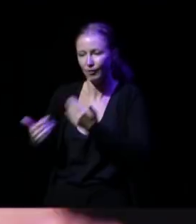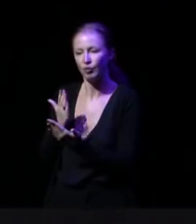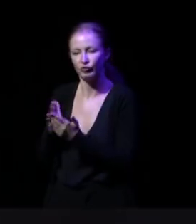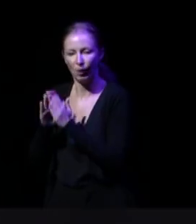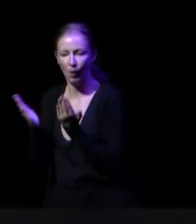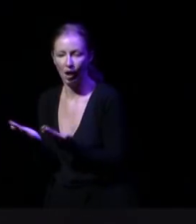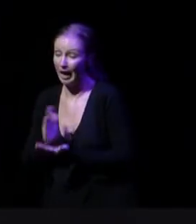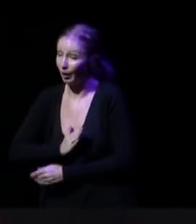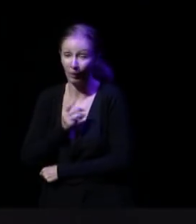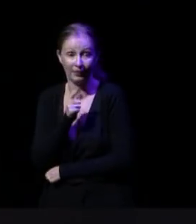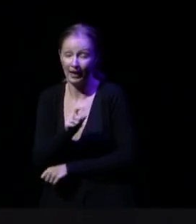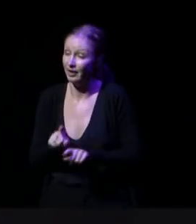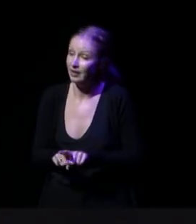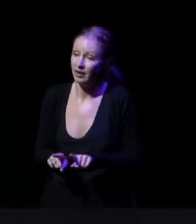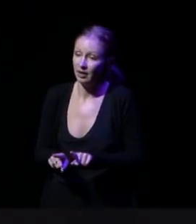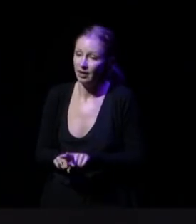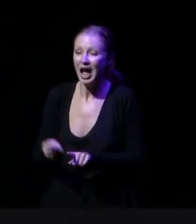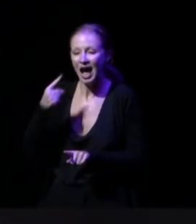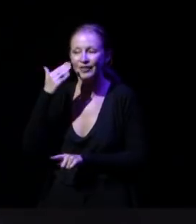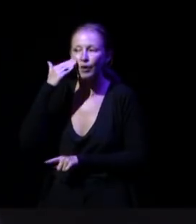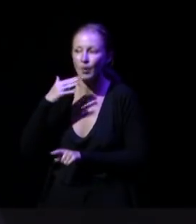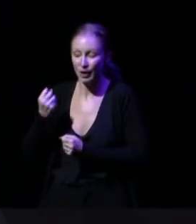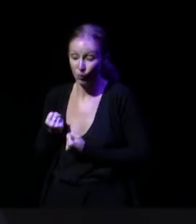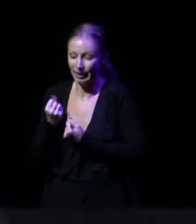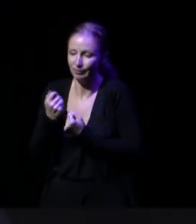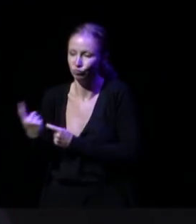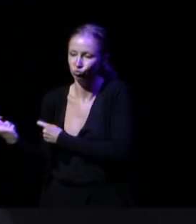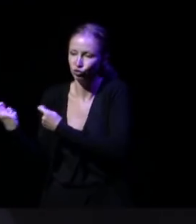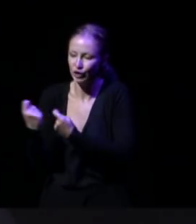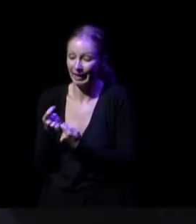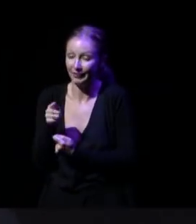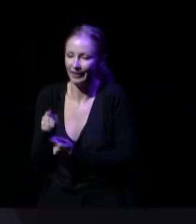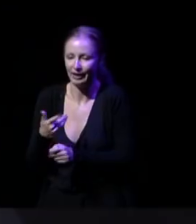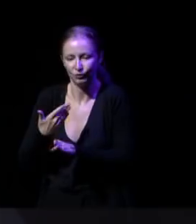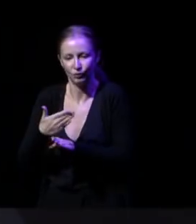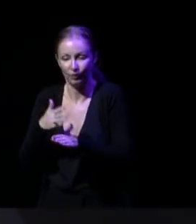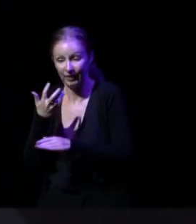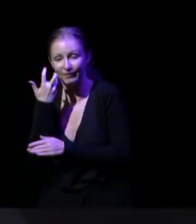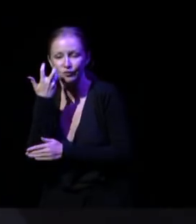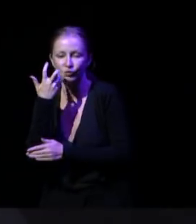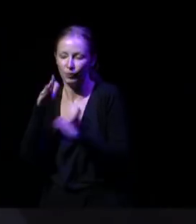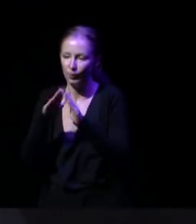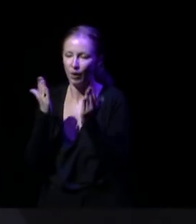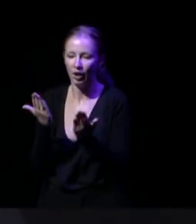And I think that is what we will bring, you know, this longing for all, for all to thrive.